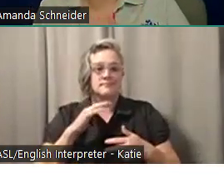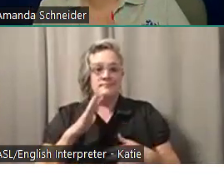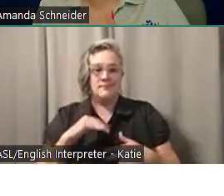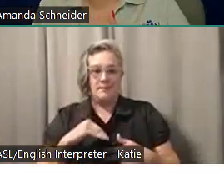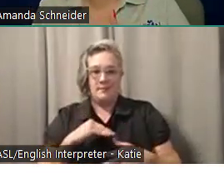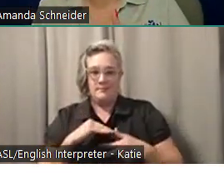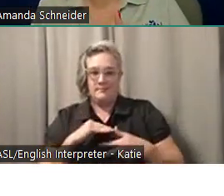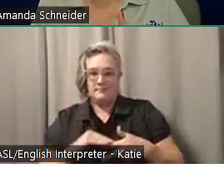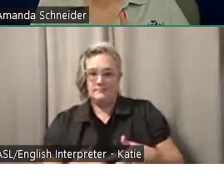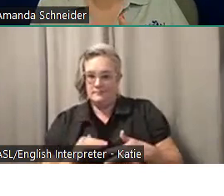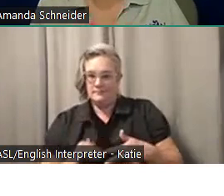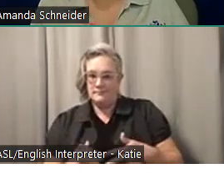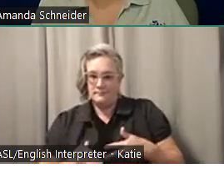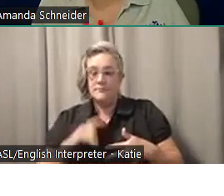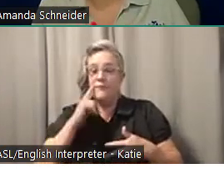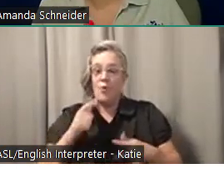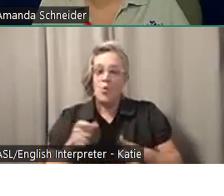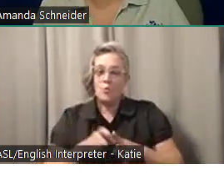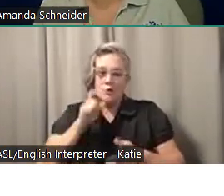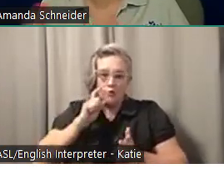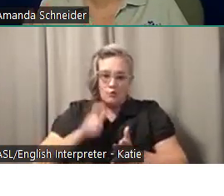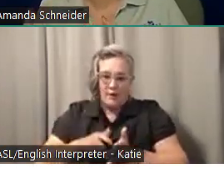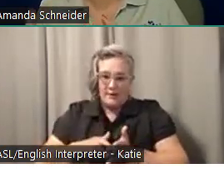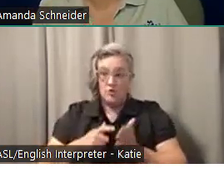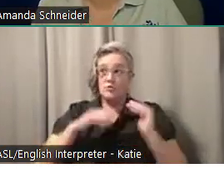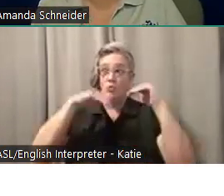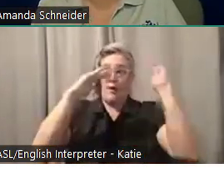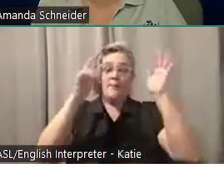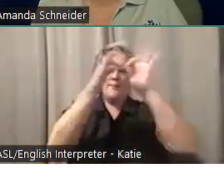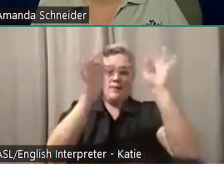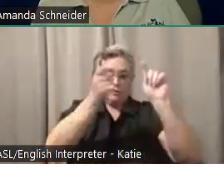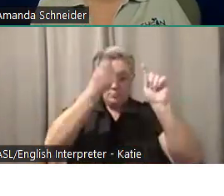for word recognition. So, how we understand the print that we're seeing.